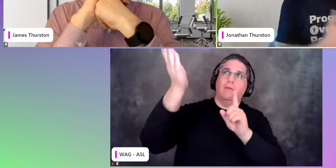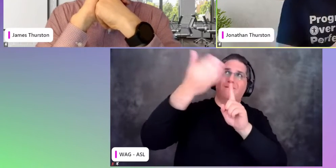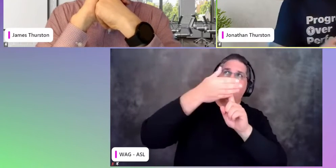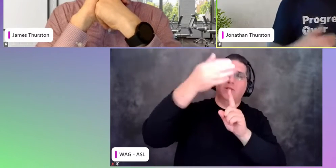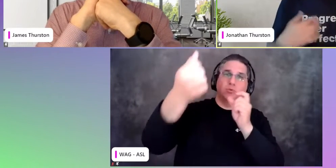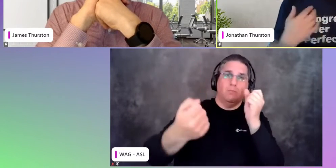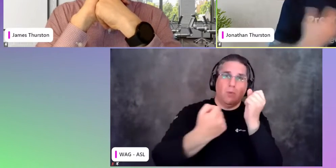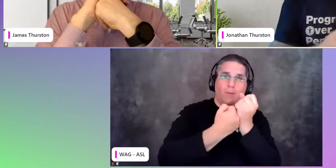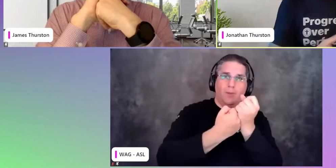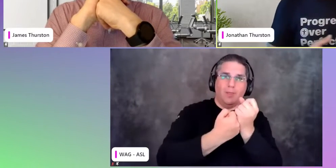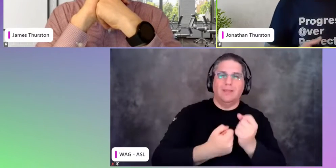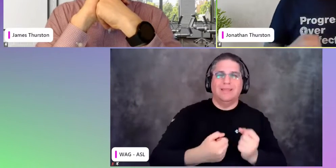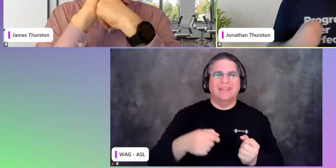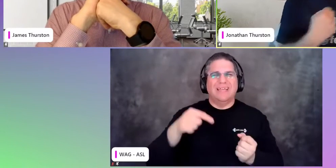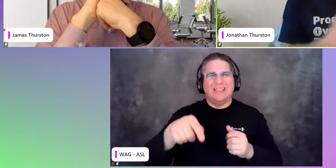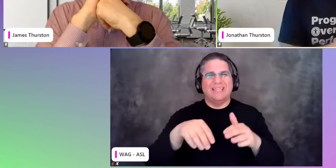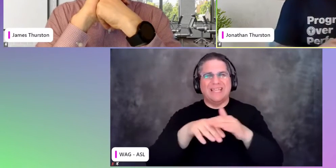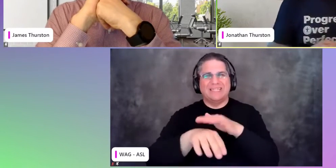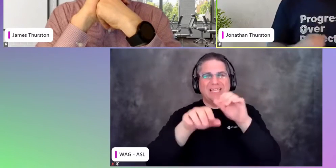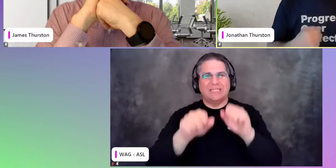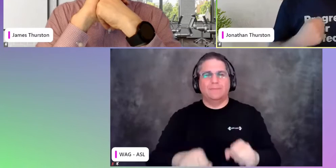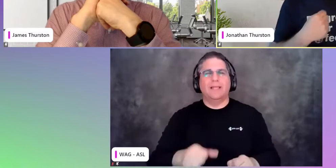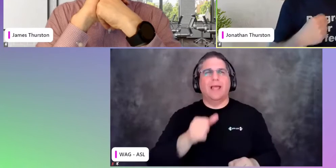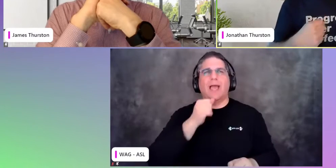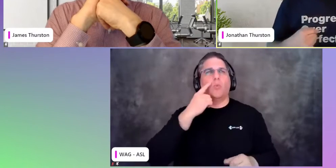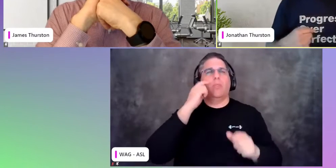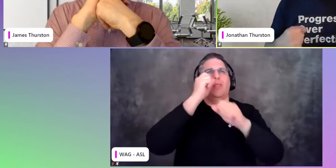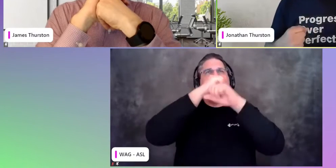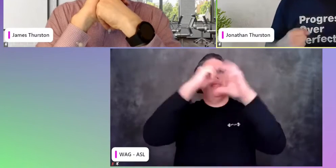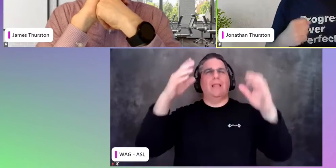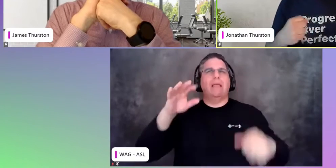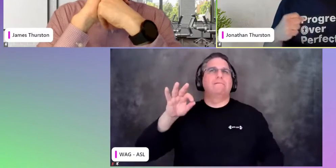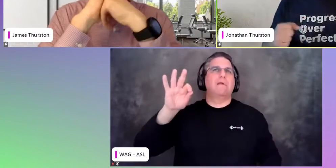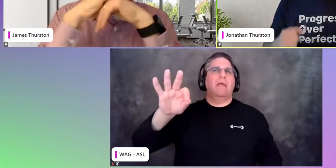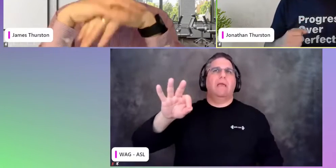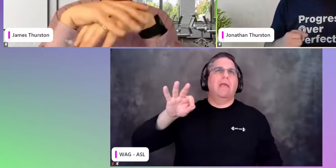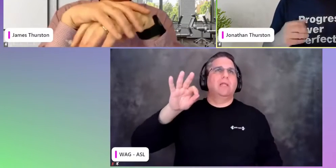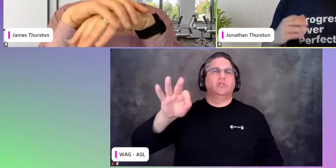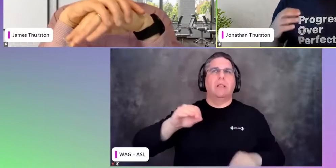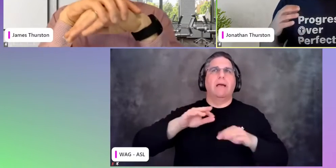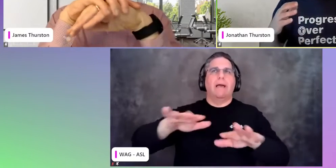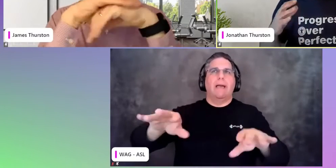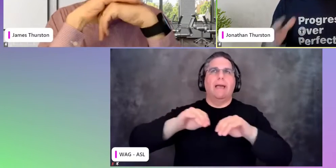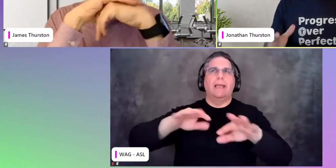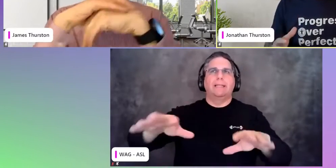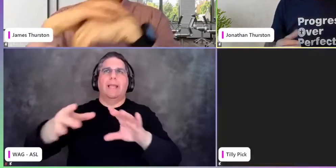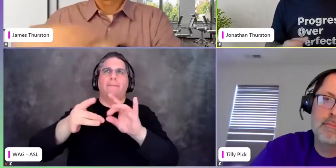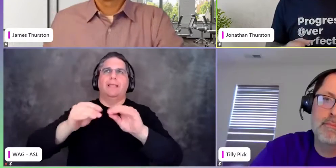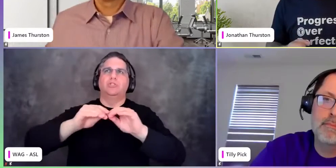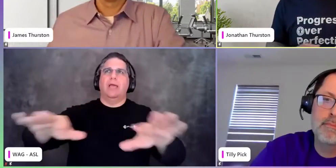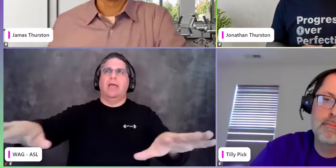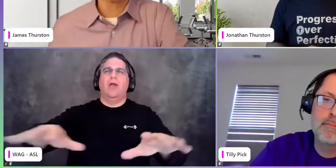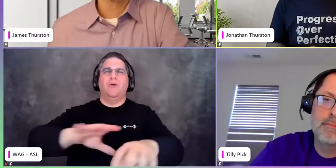powerful with helping to get by in, and I often think about accessibility, not about evangelizing and talking to